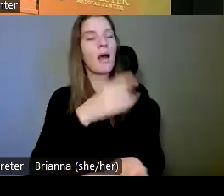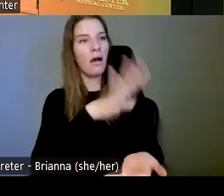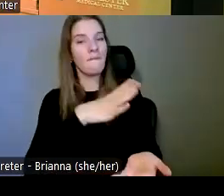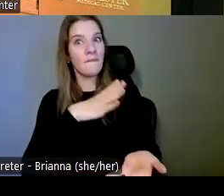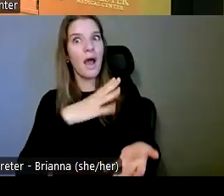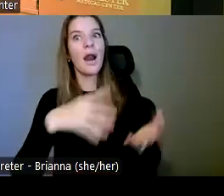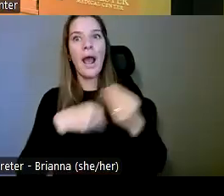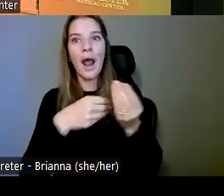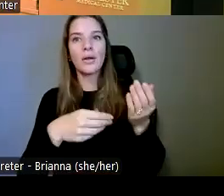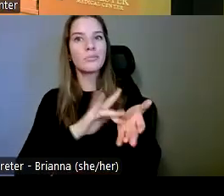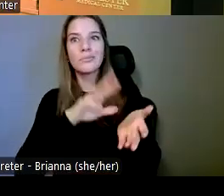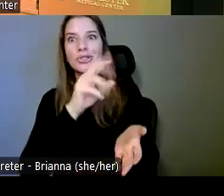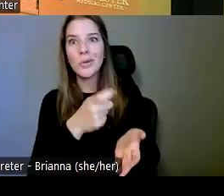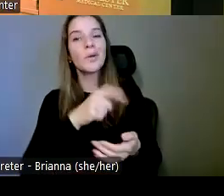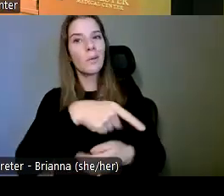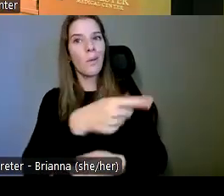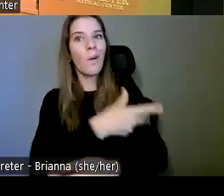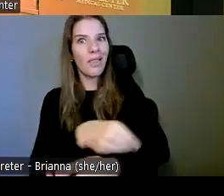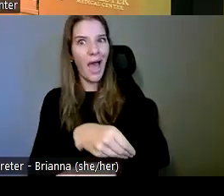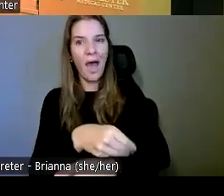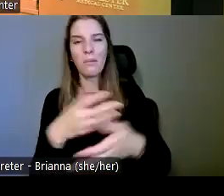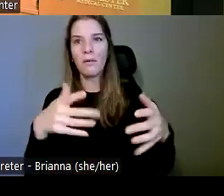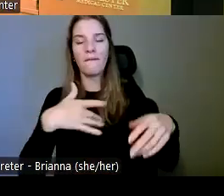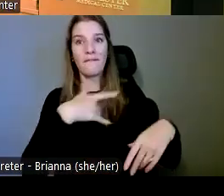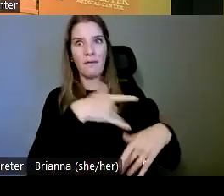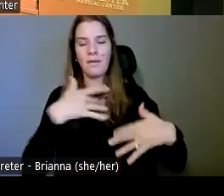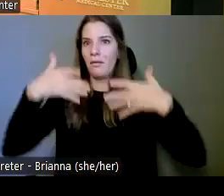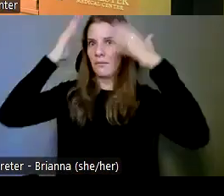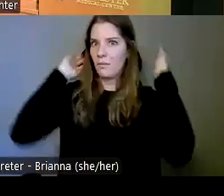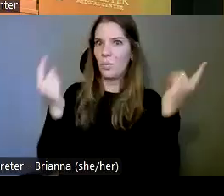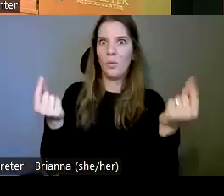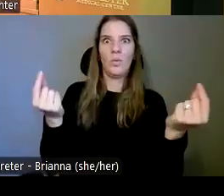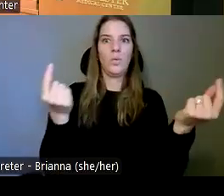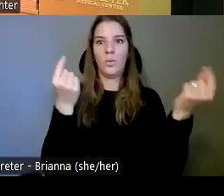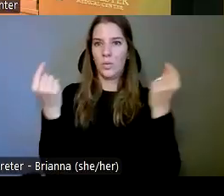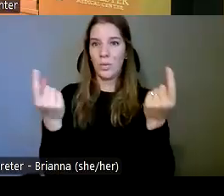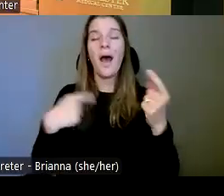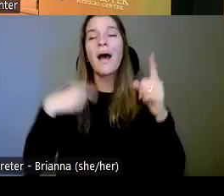what's actually happening. If they come, it's almost like I think of if I have a 72-year-old